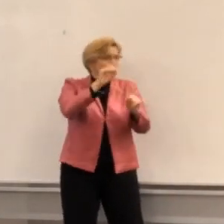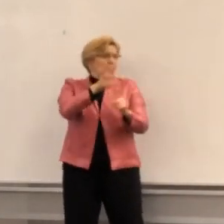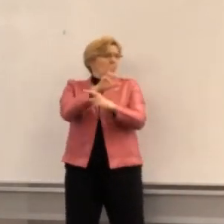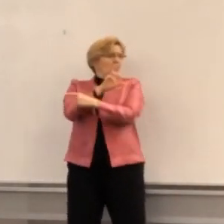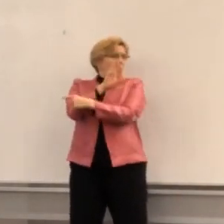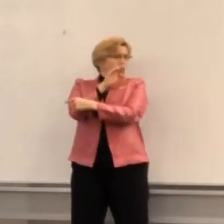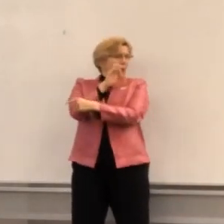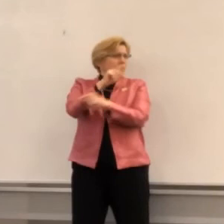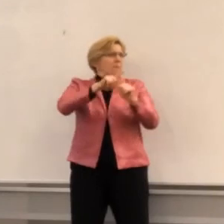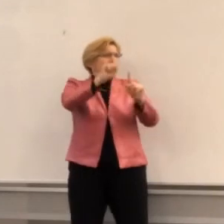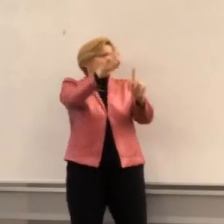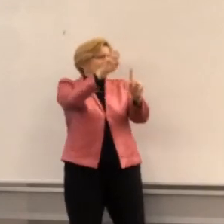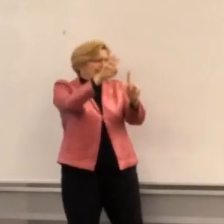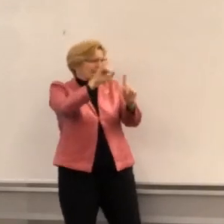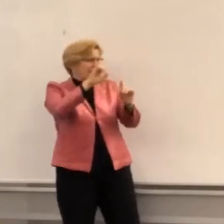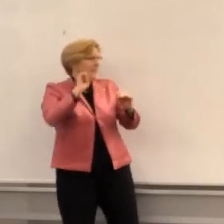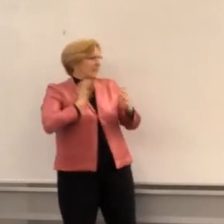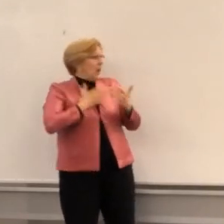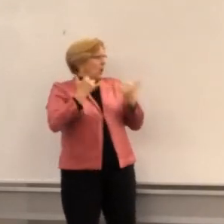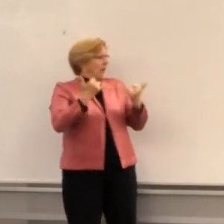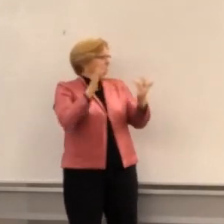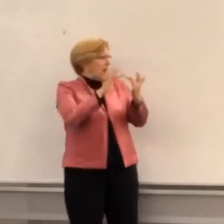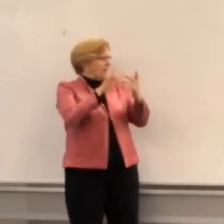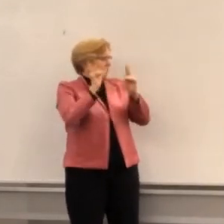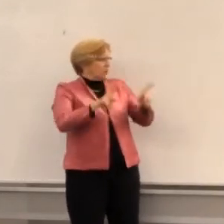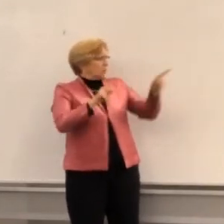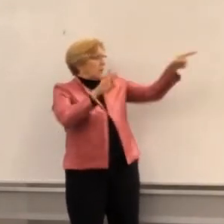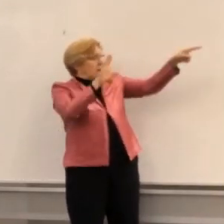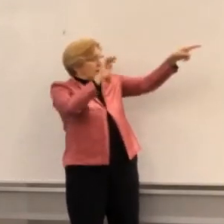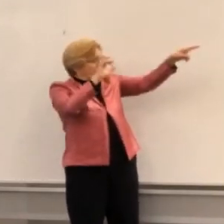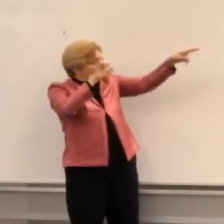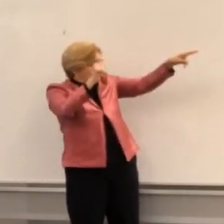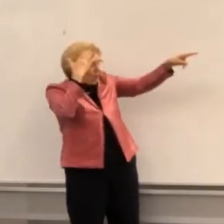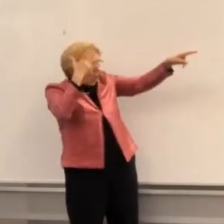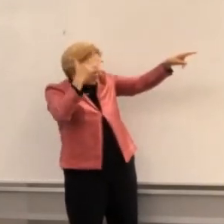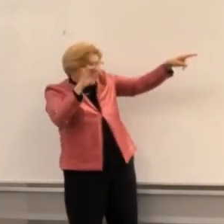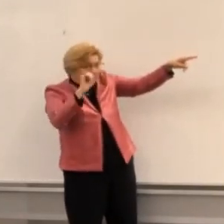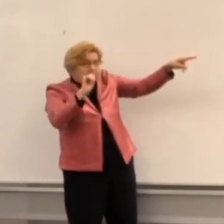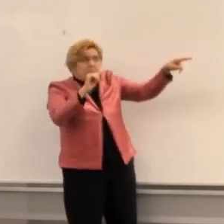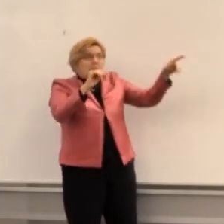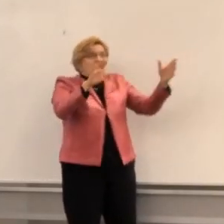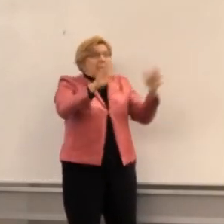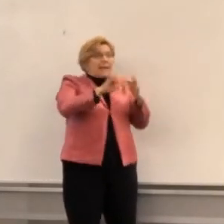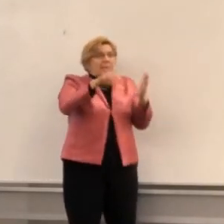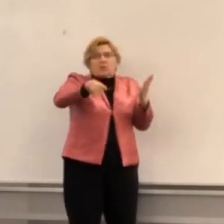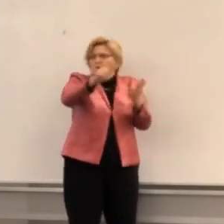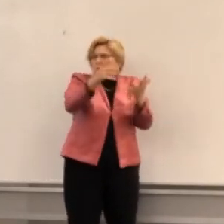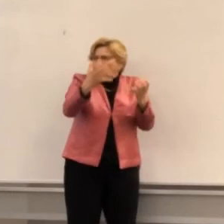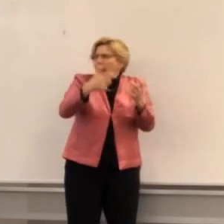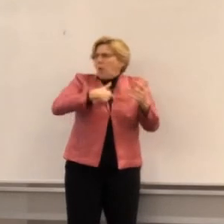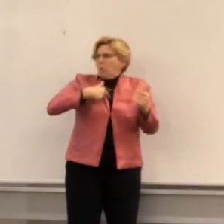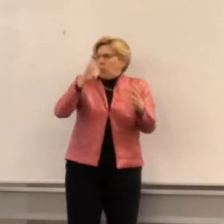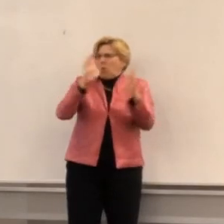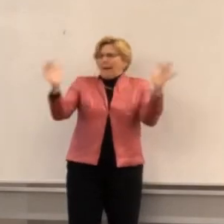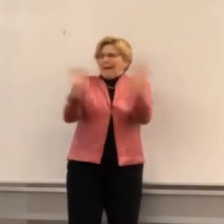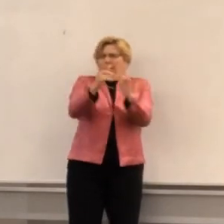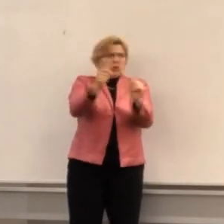we will get you in touch with Steve or Robert. Steve Gold is our contact person and if you need